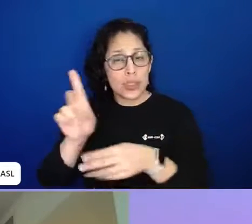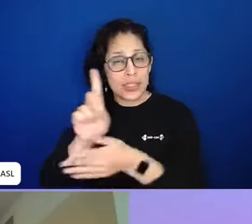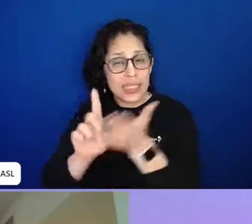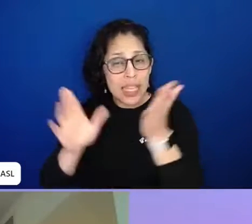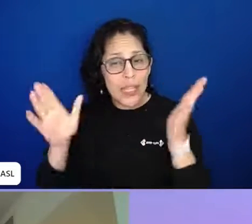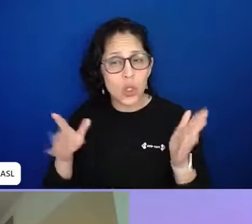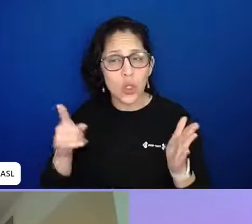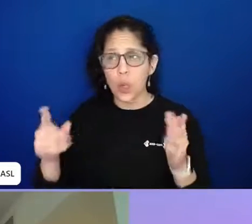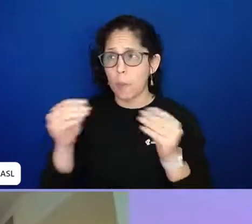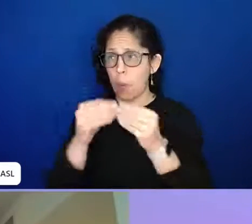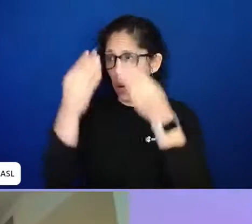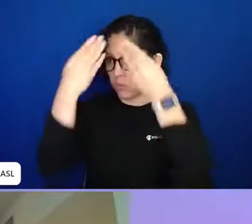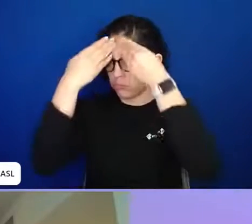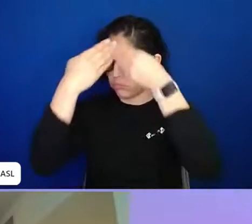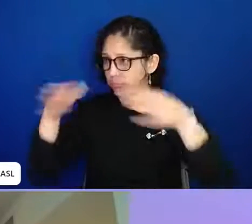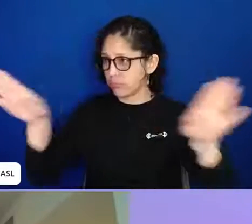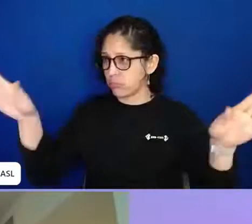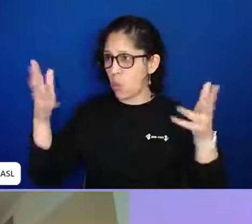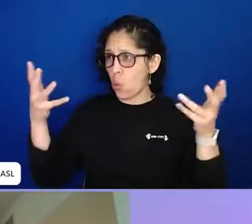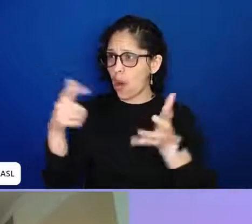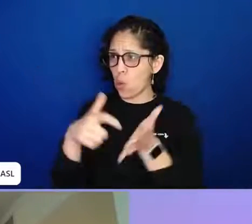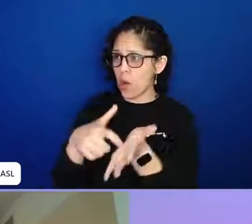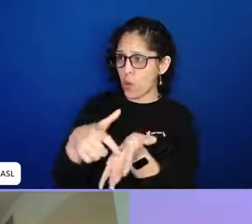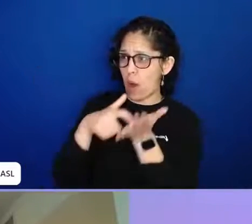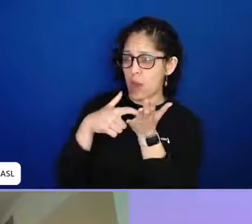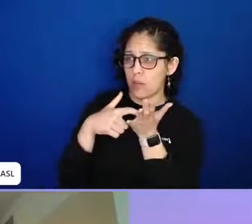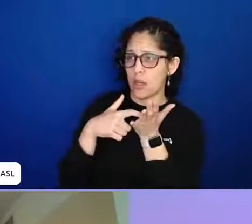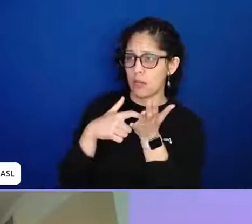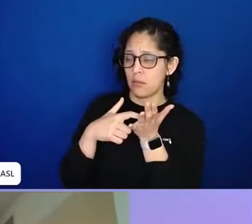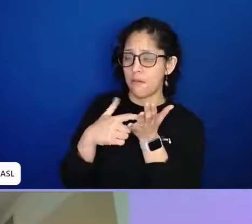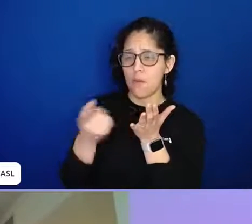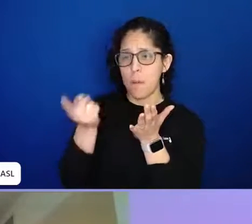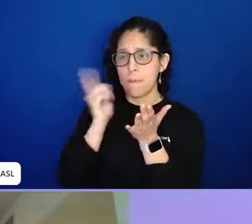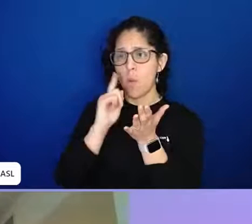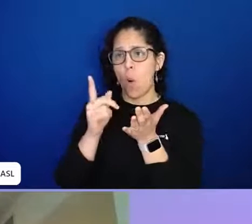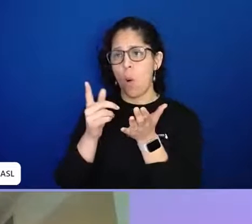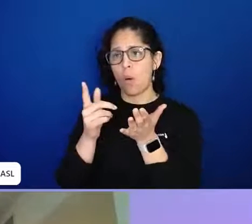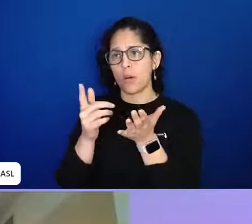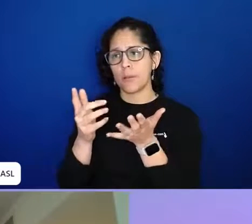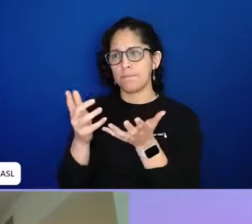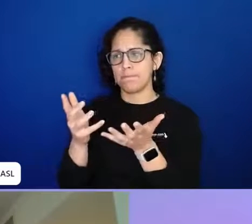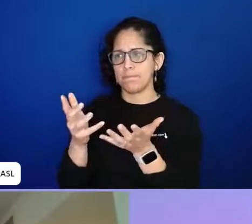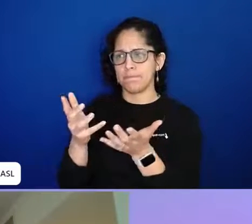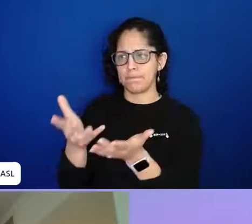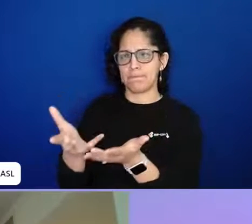furnished, this one is for the majority. But rather, you as a designer are just broadening